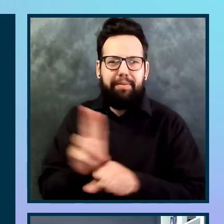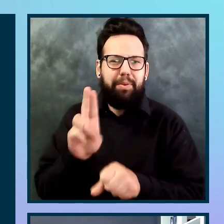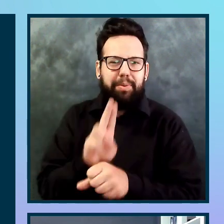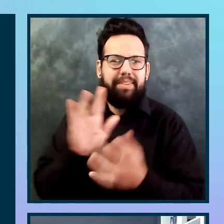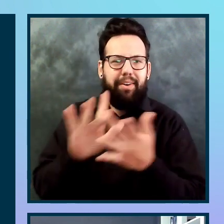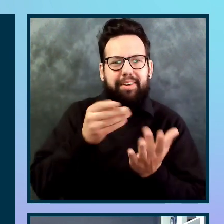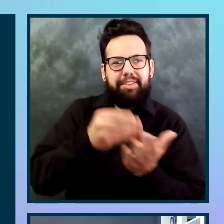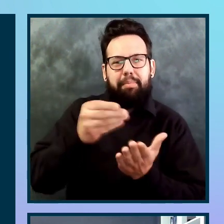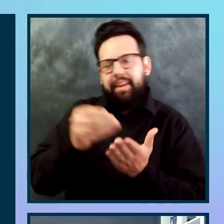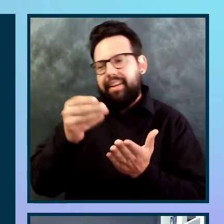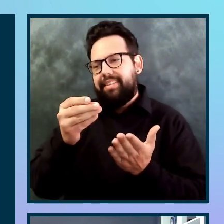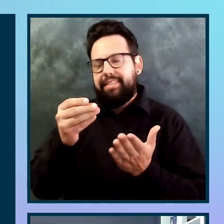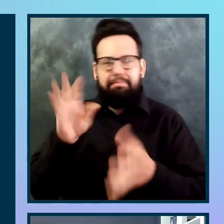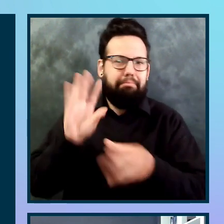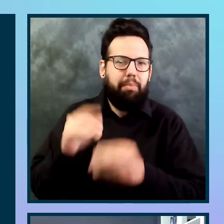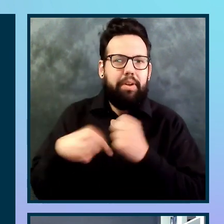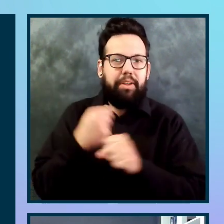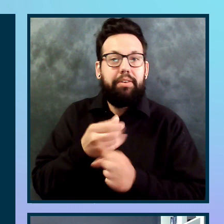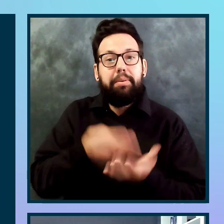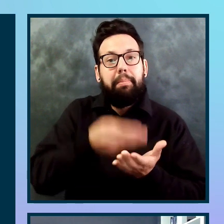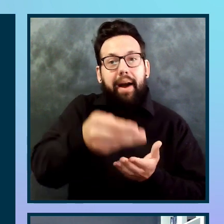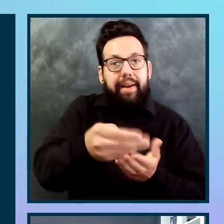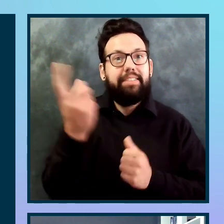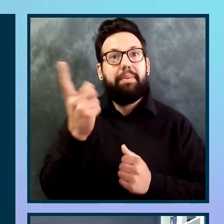for the office or food or whatnot.